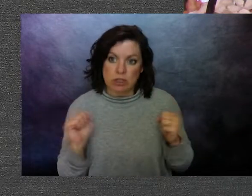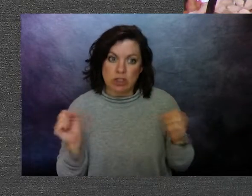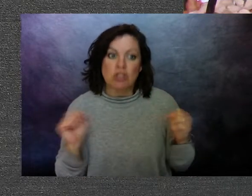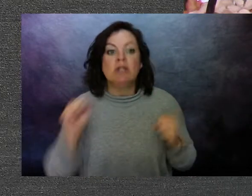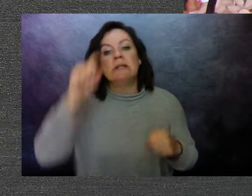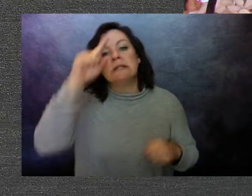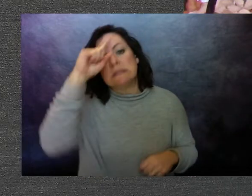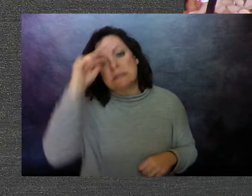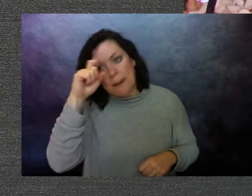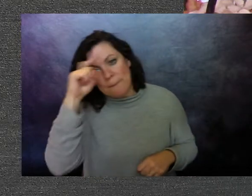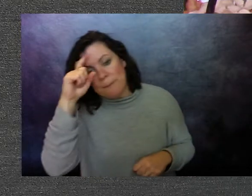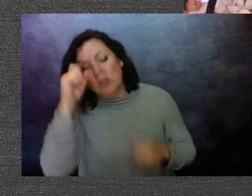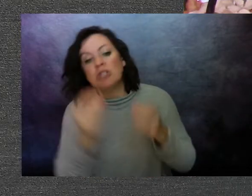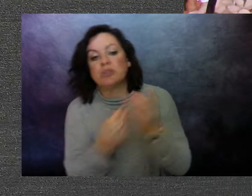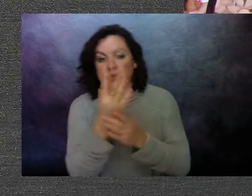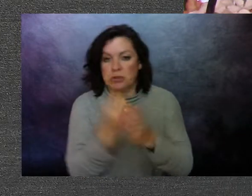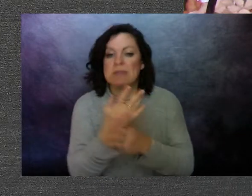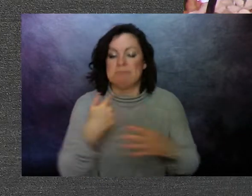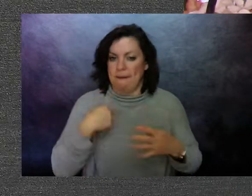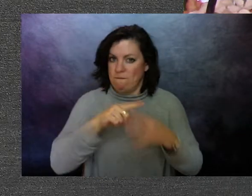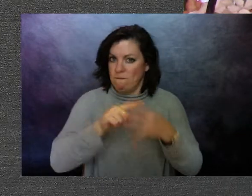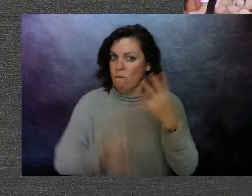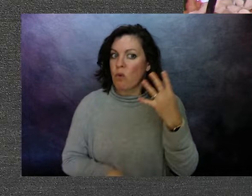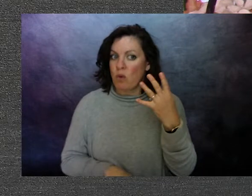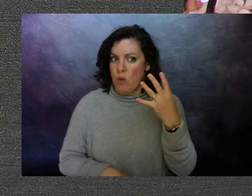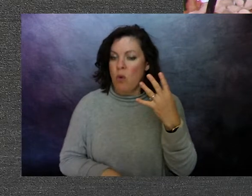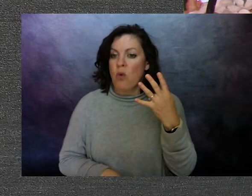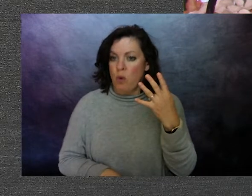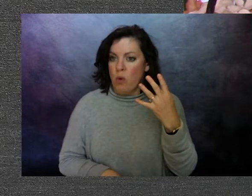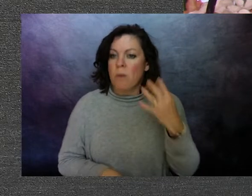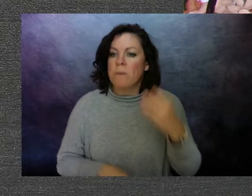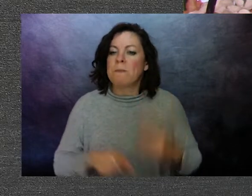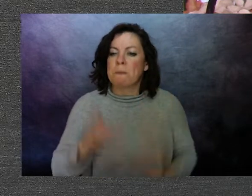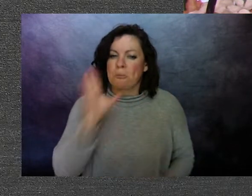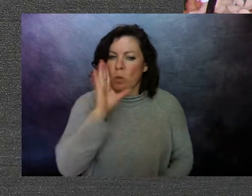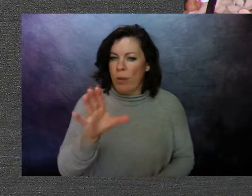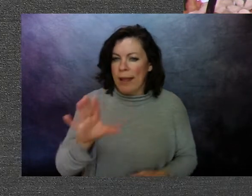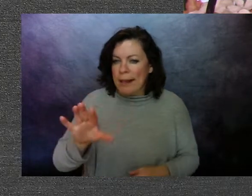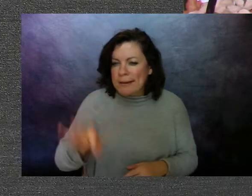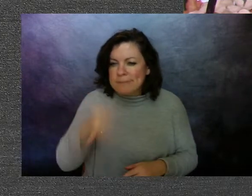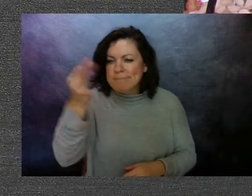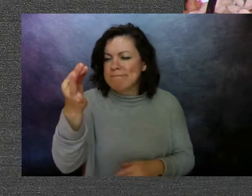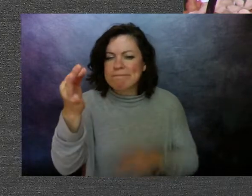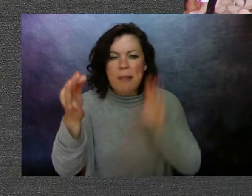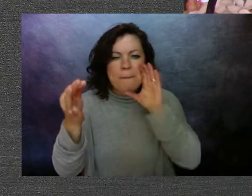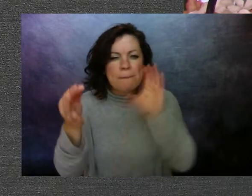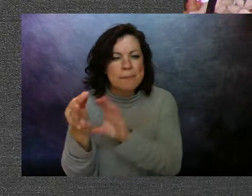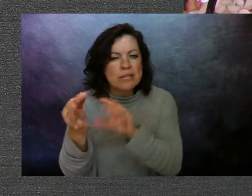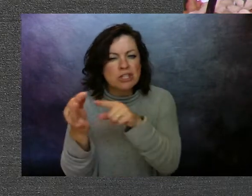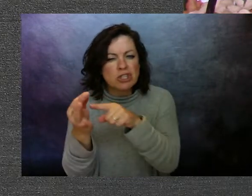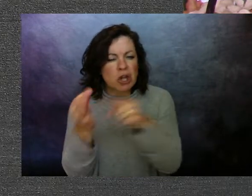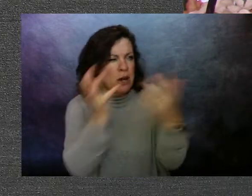and summer and spring and then we are going to pull some pictures out of a bag and you are going to help me